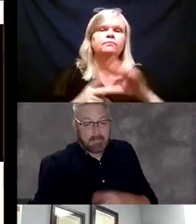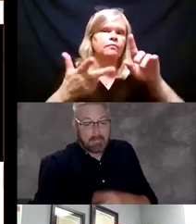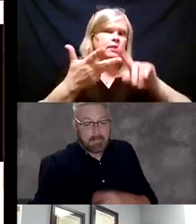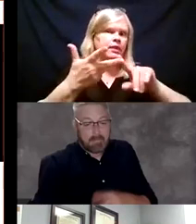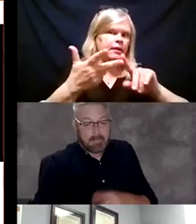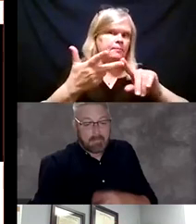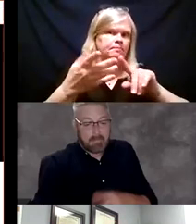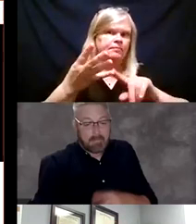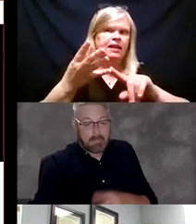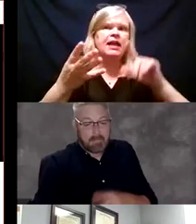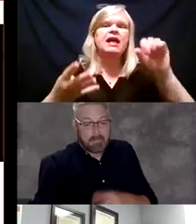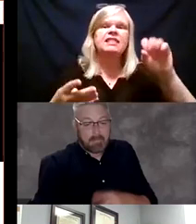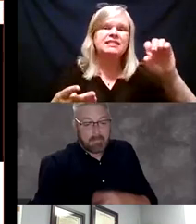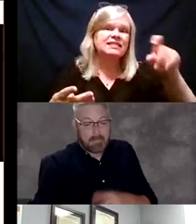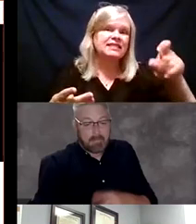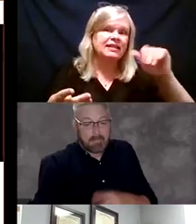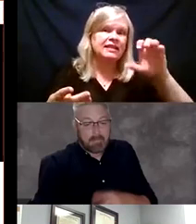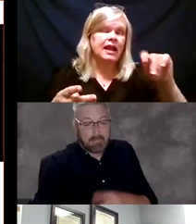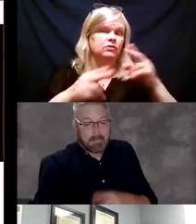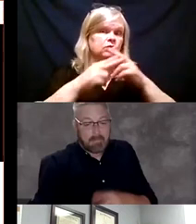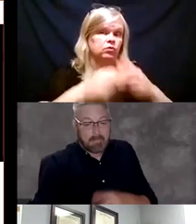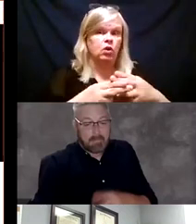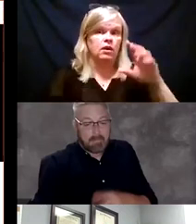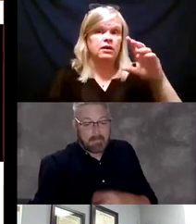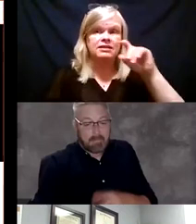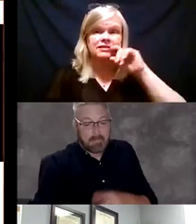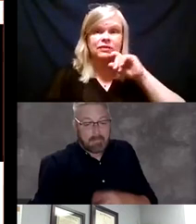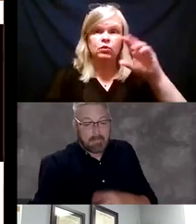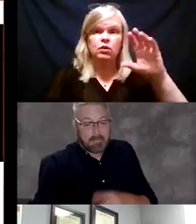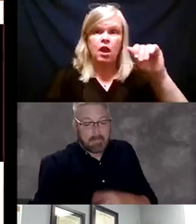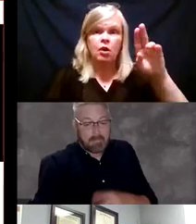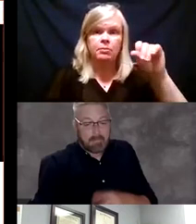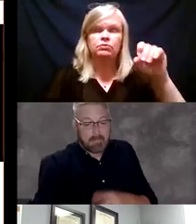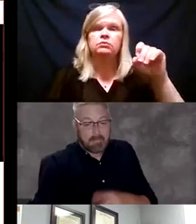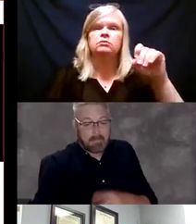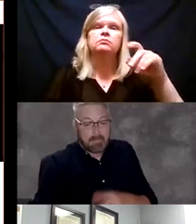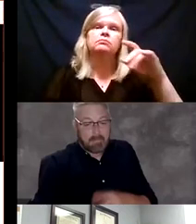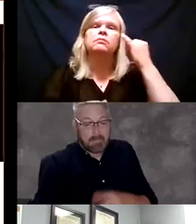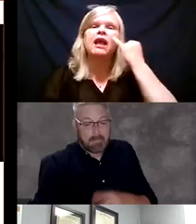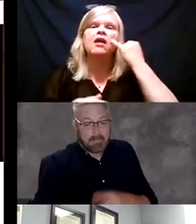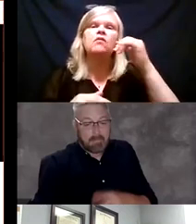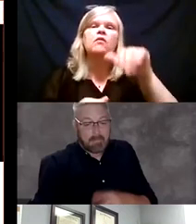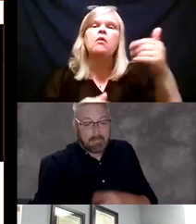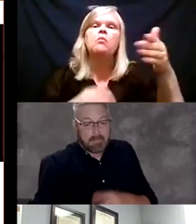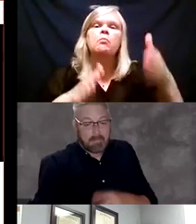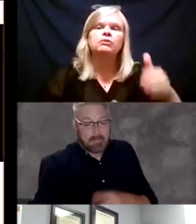SECTION ACT SEXUAL ABUSE IS IF THE OTHER PERSON IS A CHILD. WE ARE GOING TO GO THROUGH MORE -- THERE'S A FEW